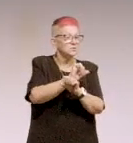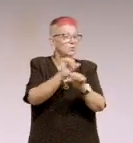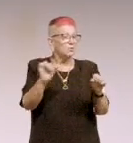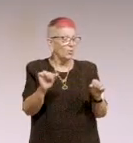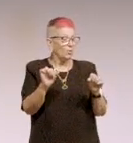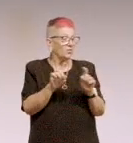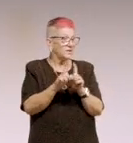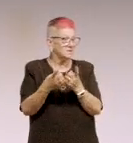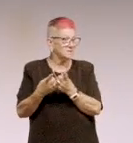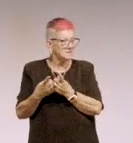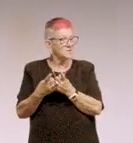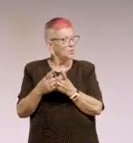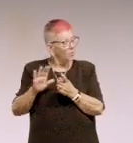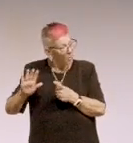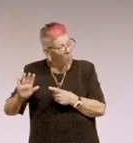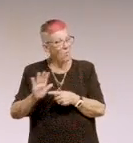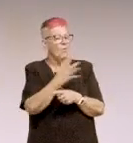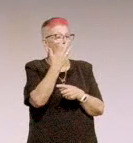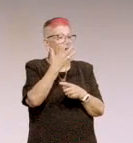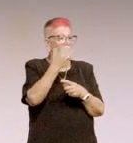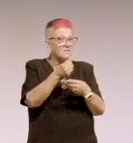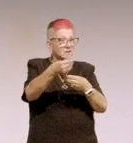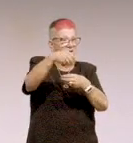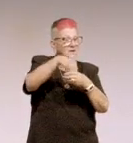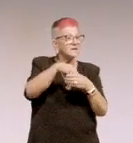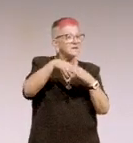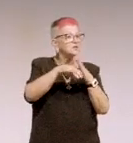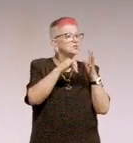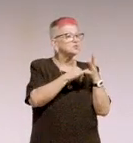No, it is everyone who is involved insofar as development life-cycle.